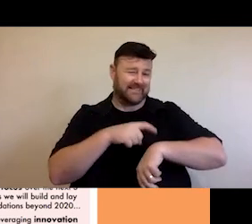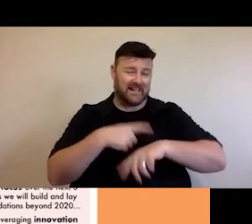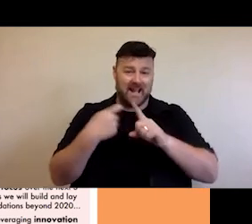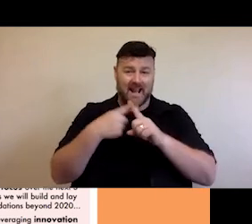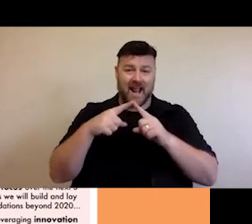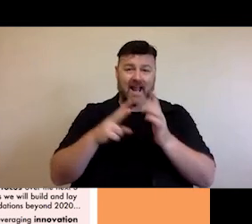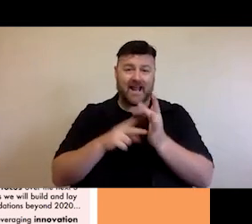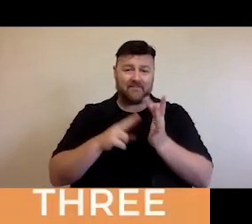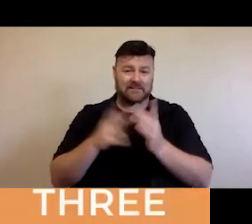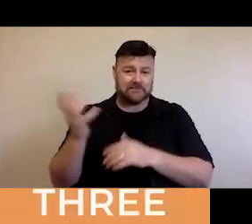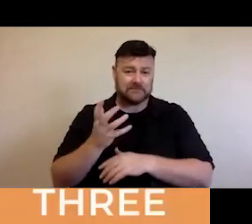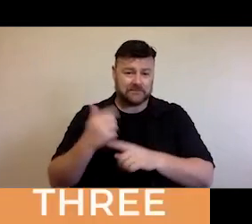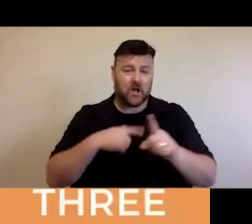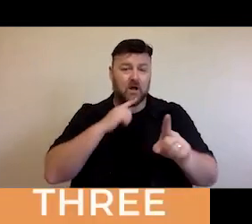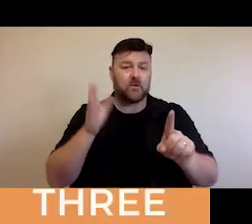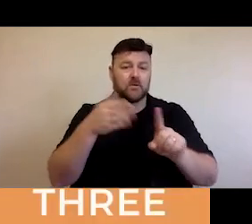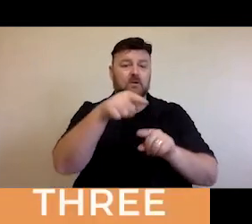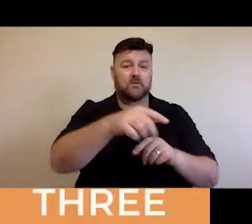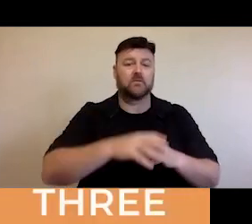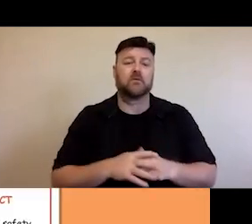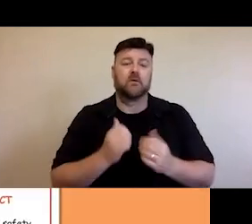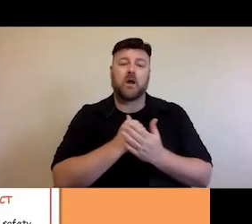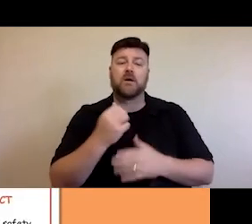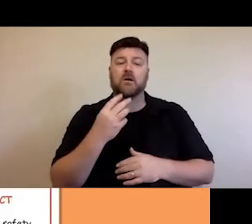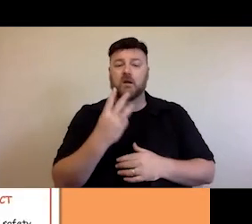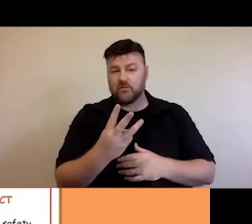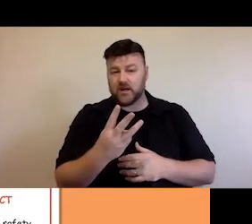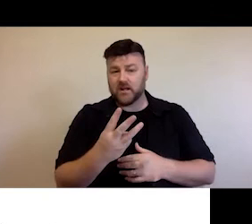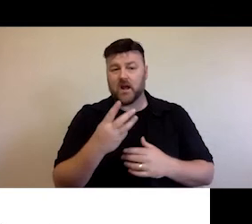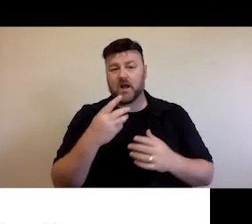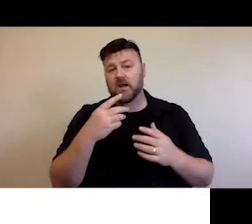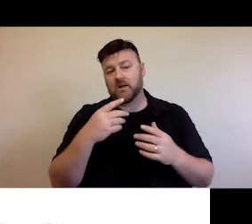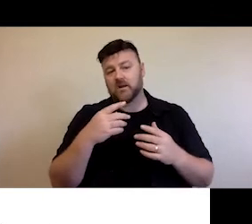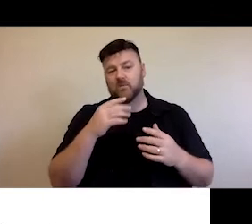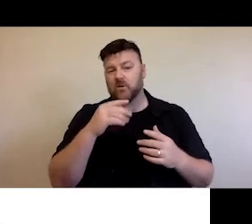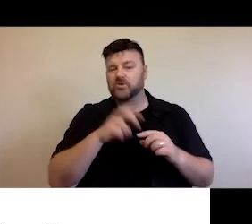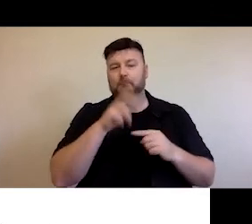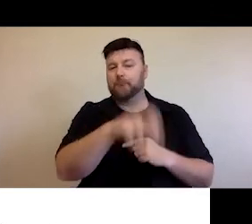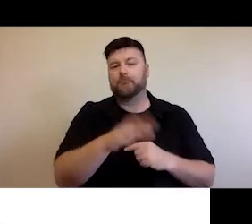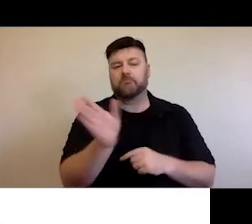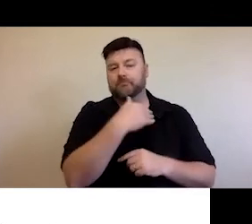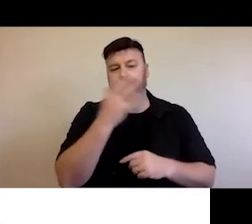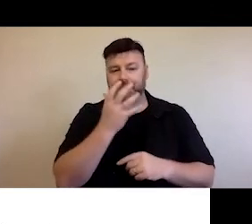speed through the final bits here. I had another case study which I'll click through - sorry if it seems a bit fast.